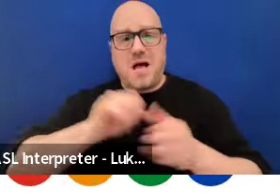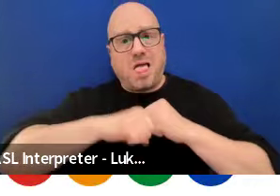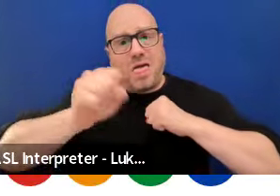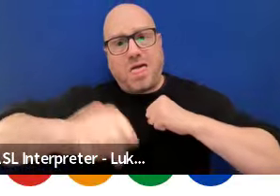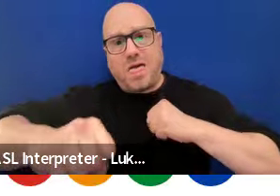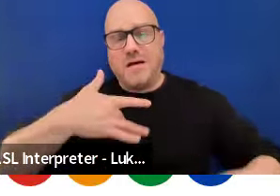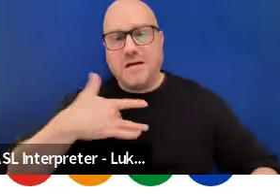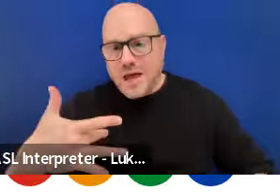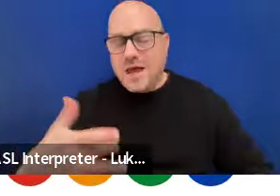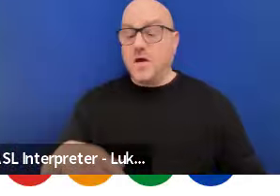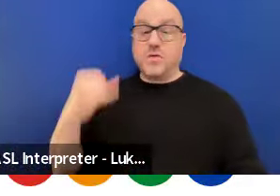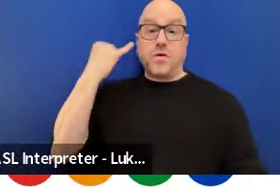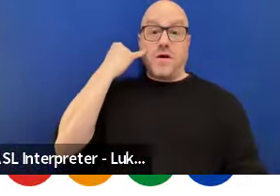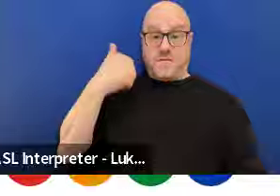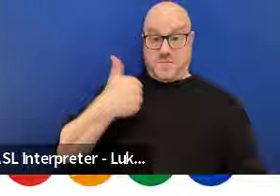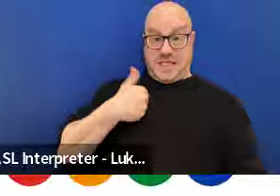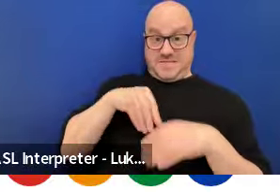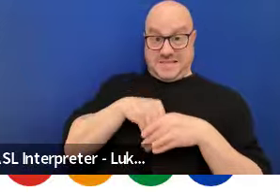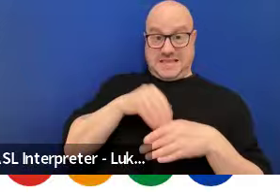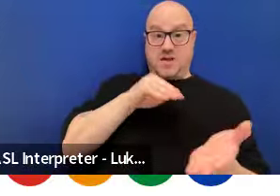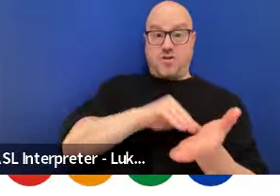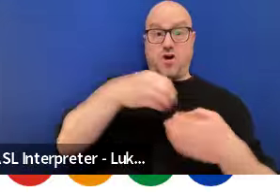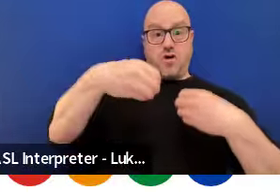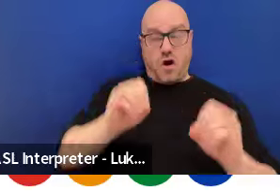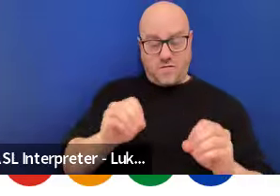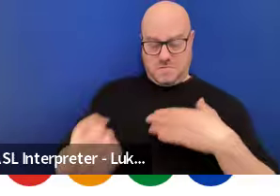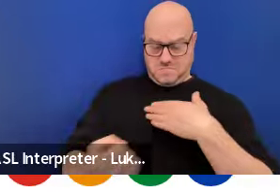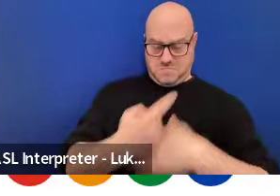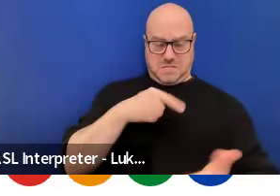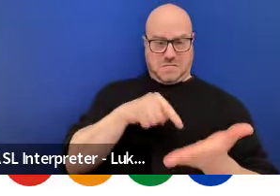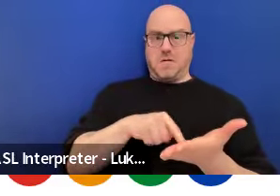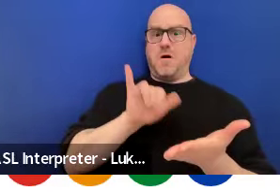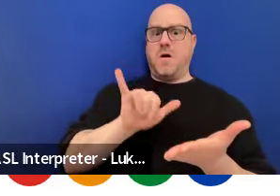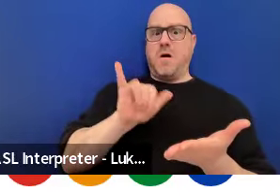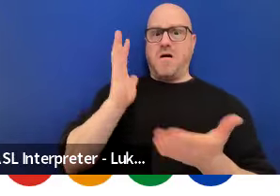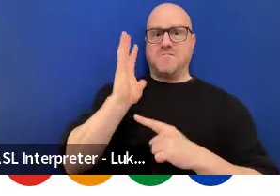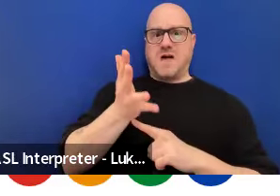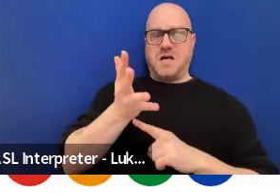THE BATHROOM IN FIVE MINUTES. SO, IF I'M AT A DOCTOR'S